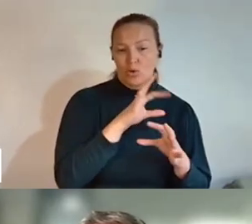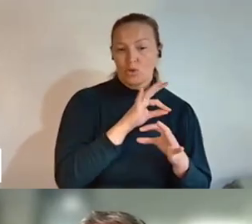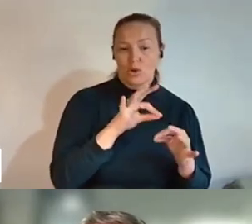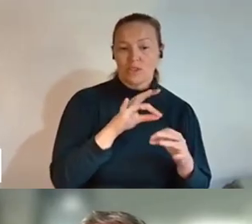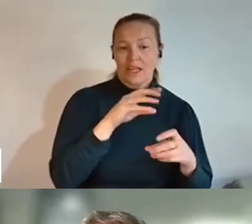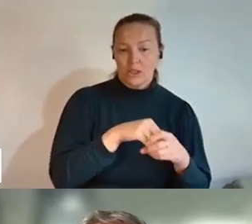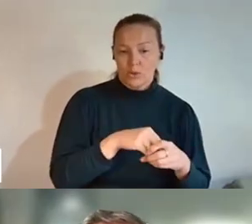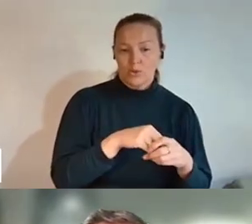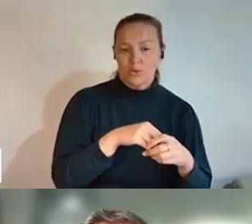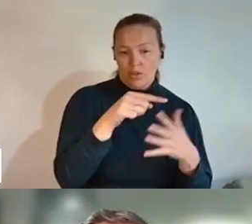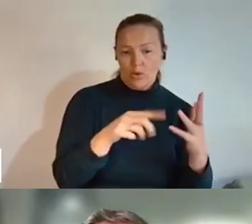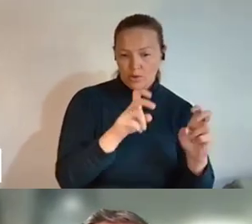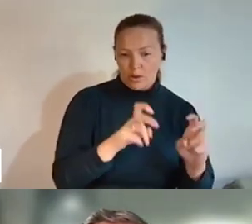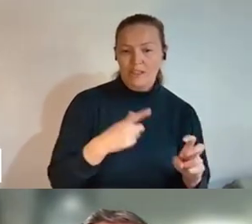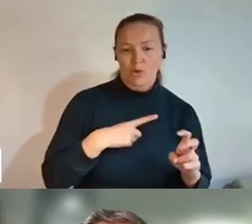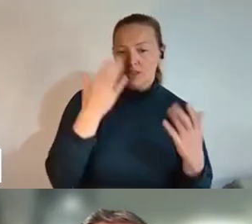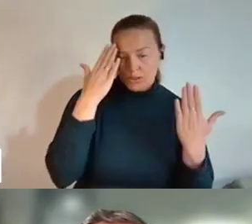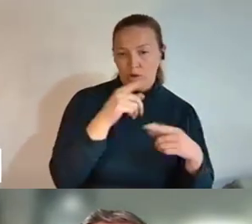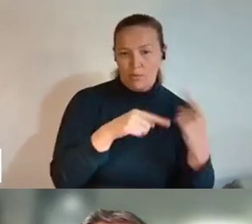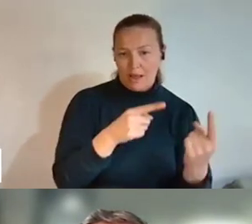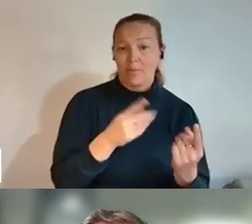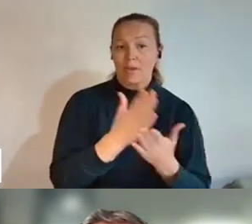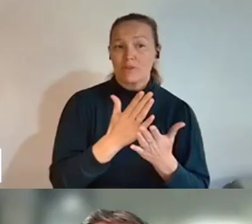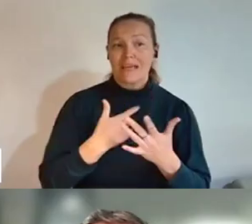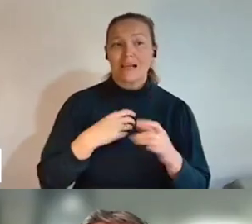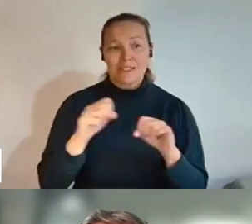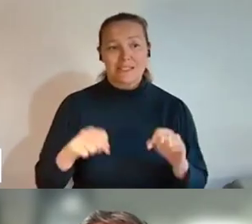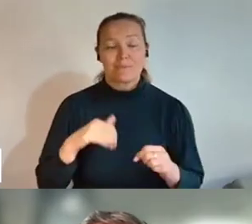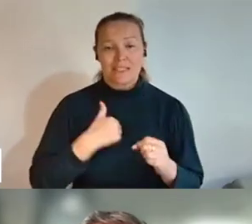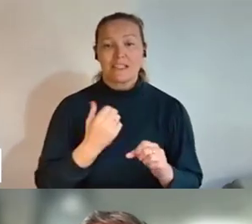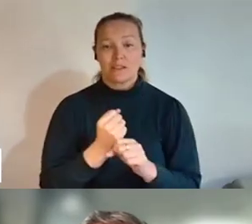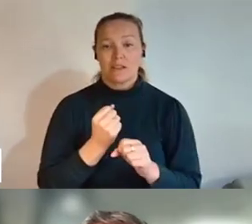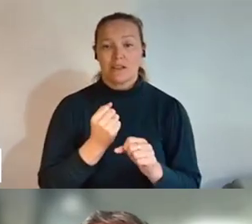And what so many of our systems demand is that disabled people do the work and wrestle for